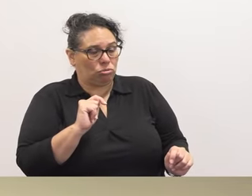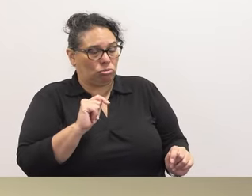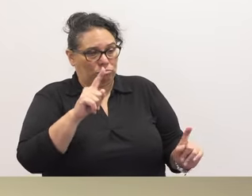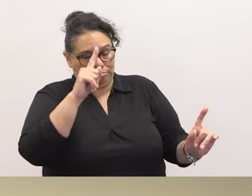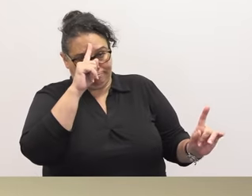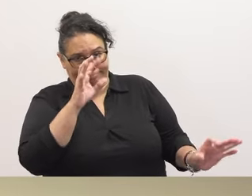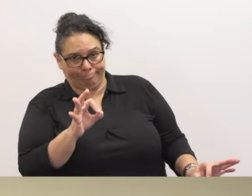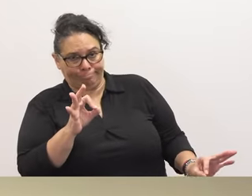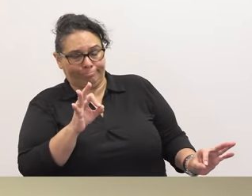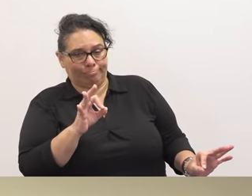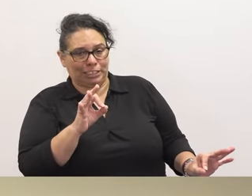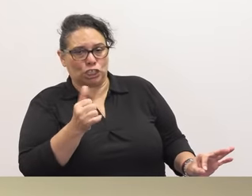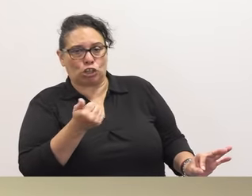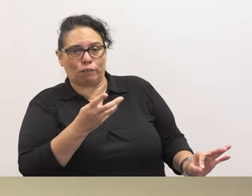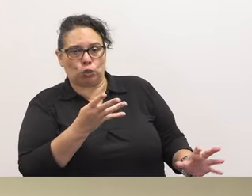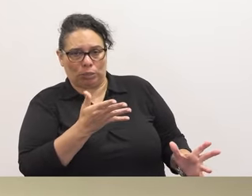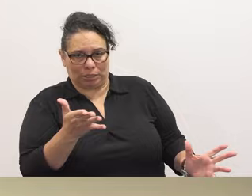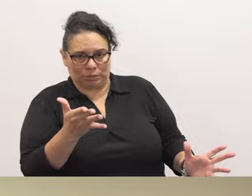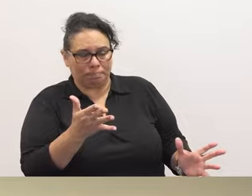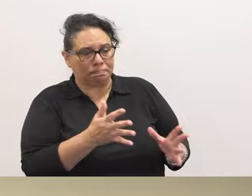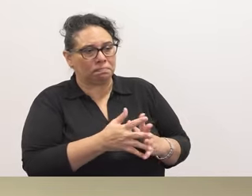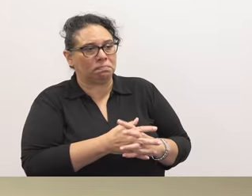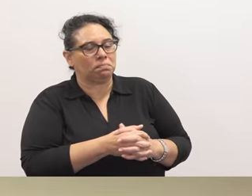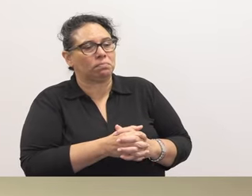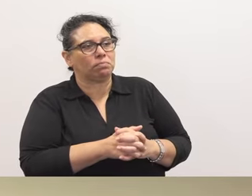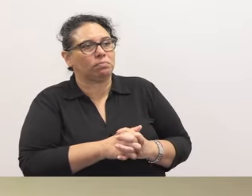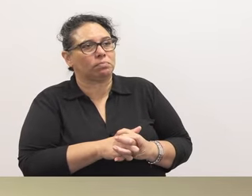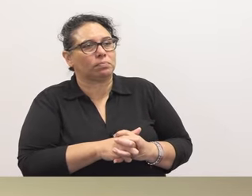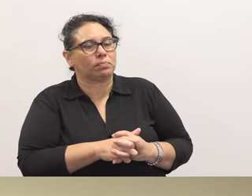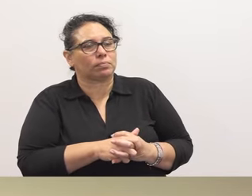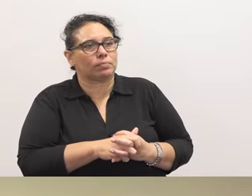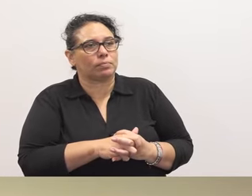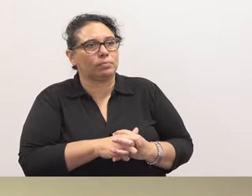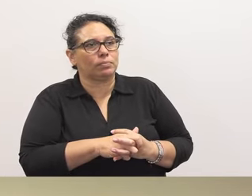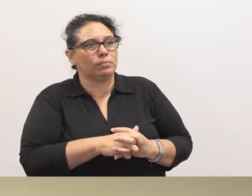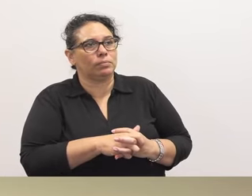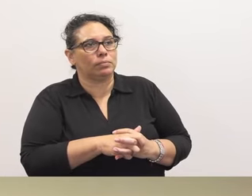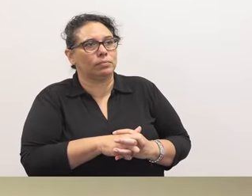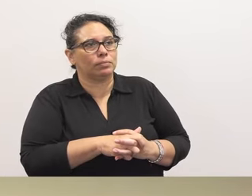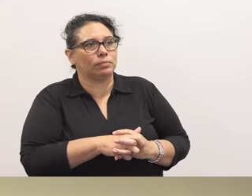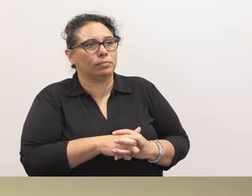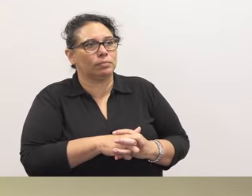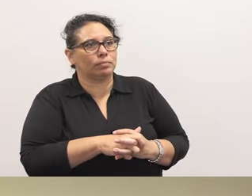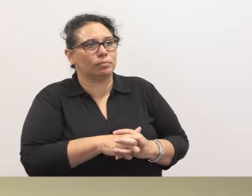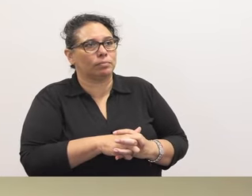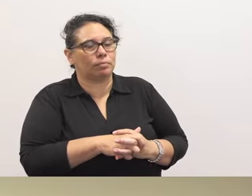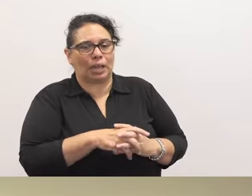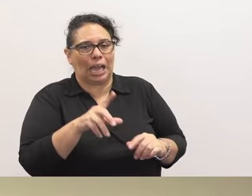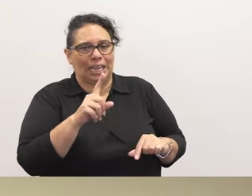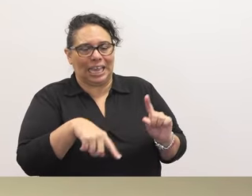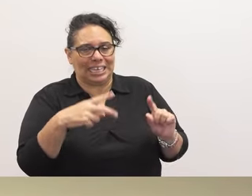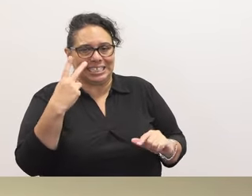a few things to consider and then as an aside, I can't see everybody on the day all at once right now,